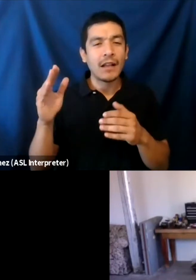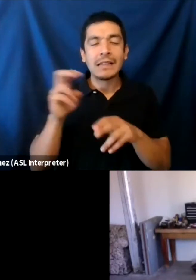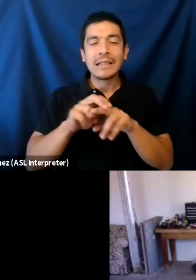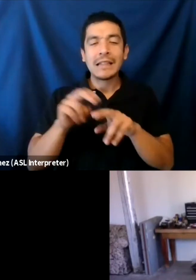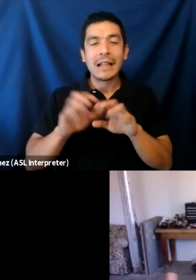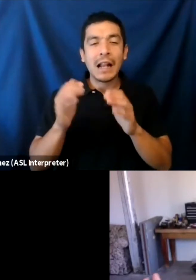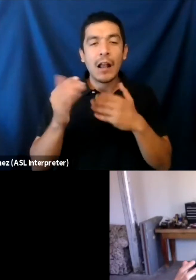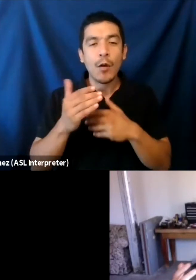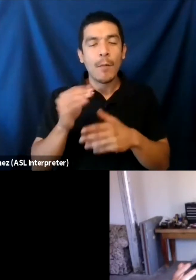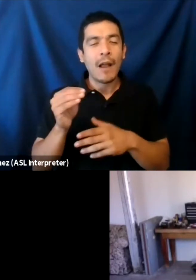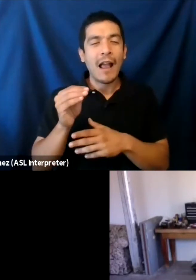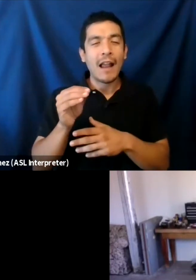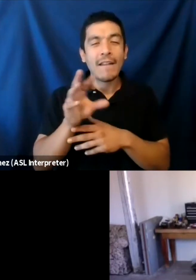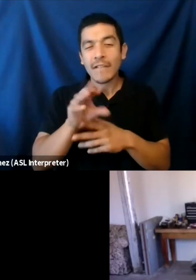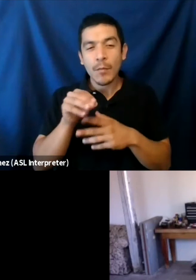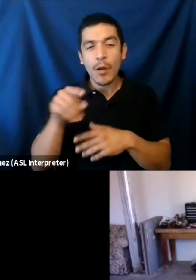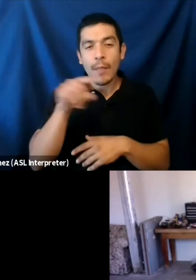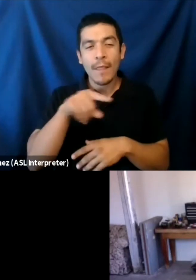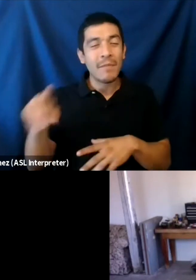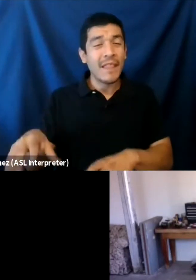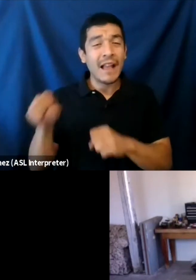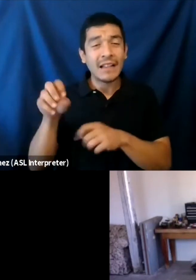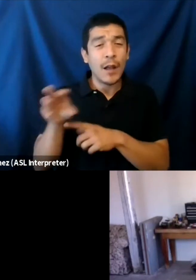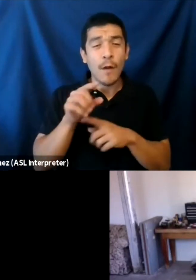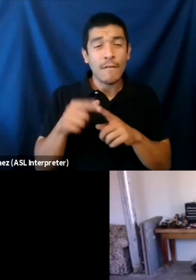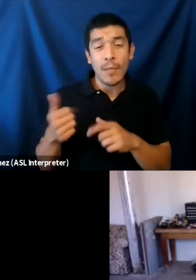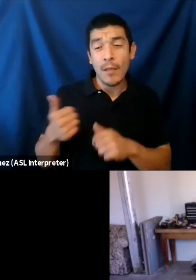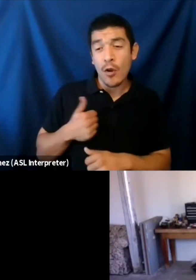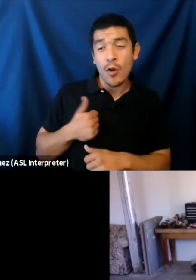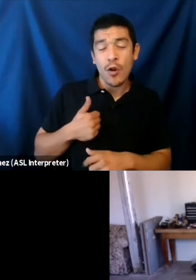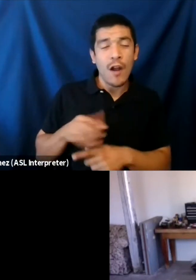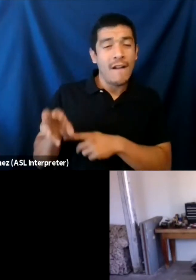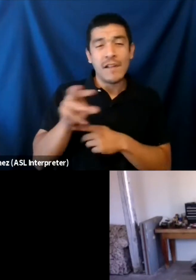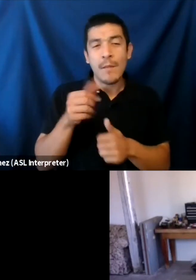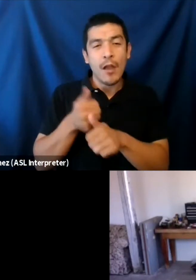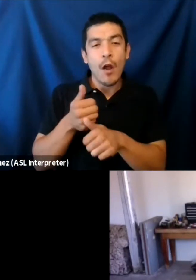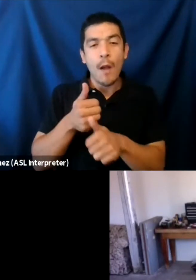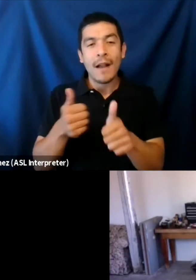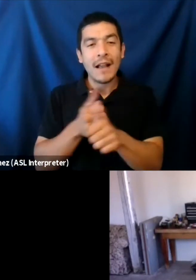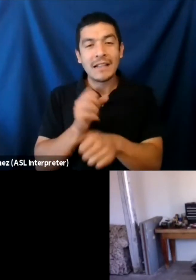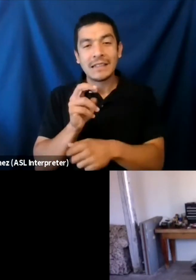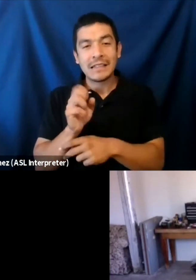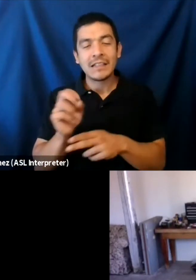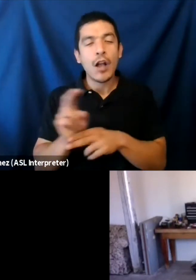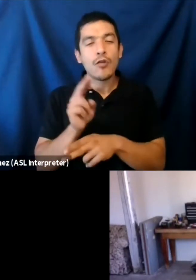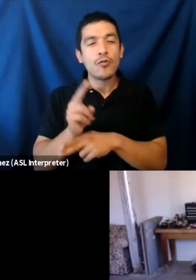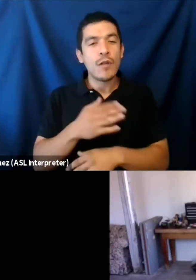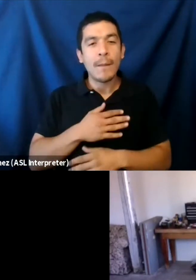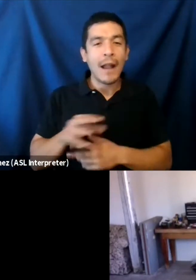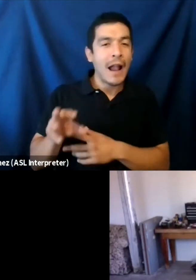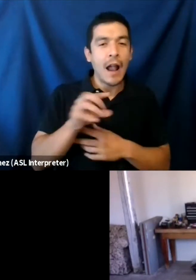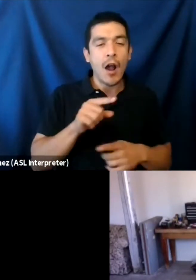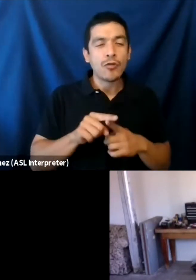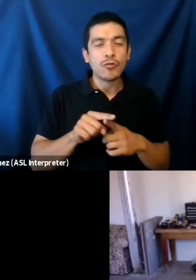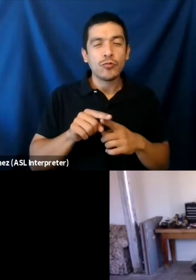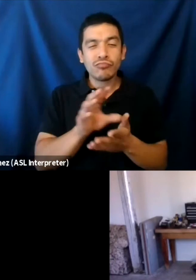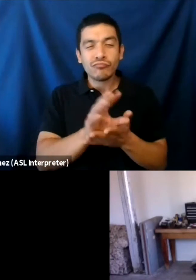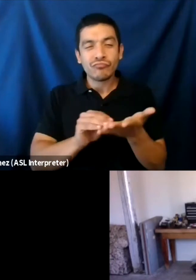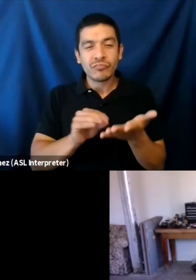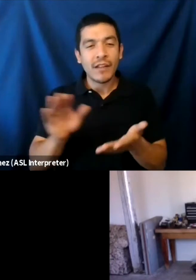filming them, they were taking the camera from their own shoulders, filming their own behind the scene. They were using my camera to film their music videos,